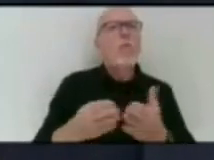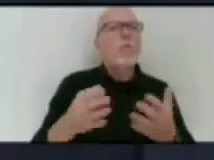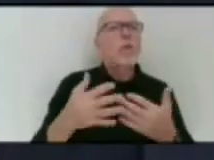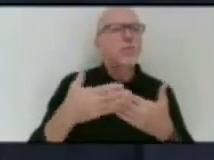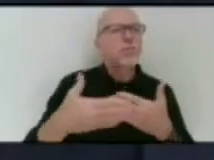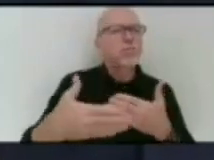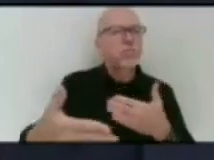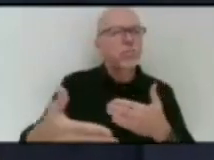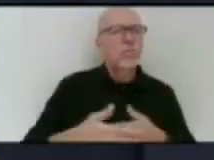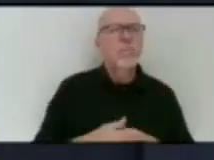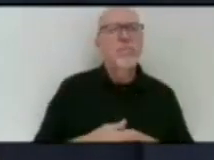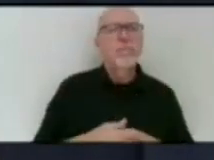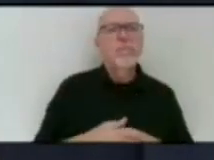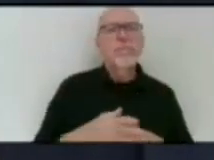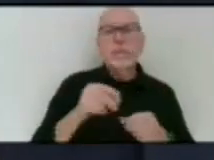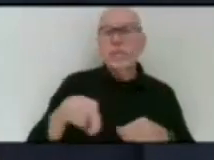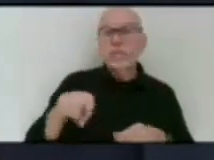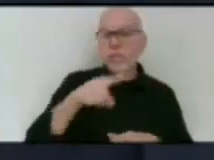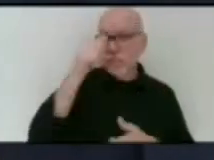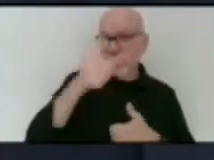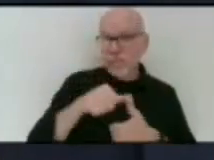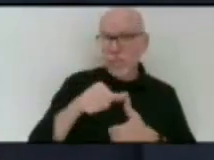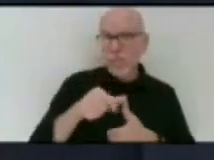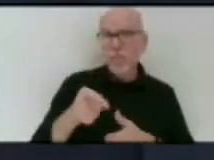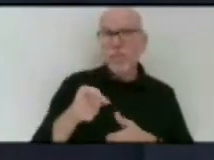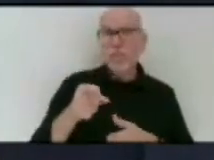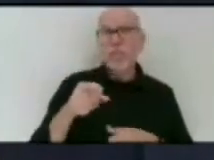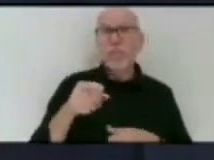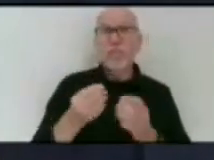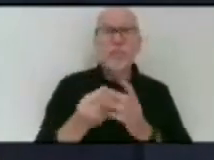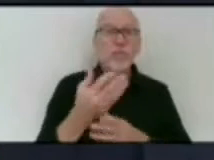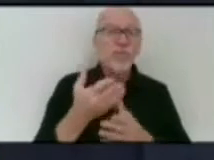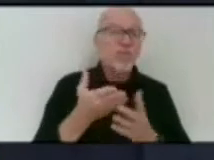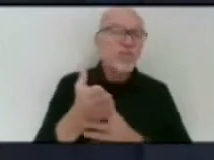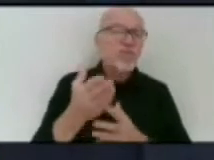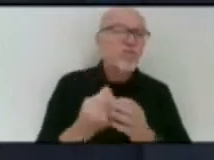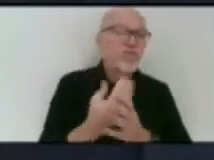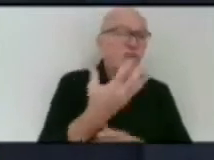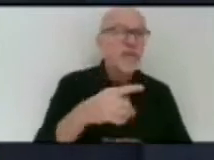And as you'll recall throughout the spring and summer, we continued our